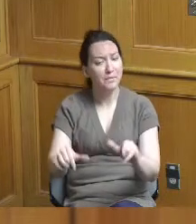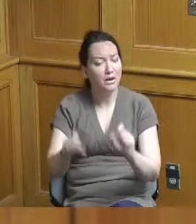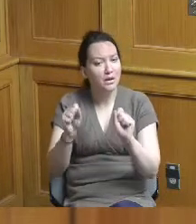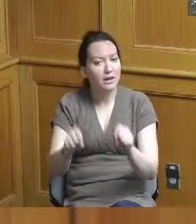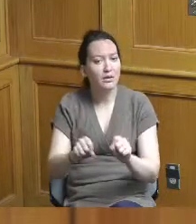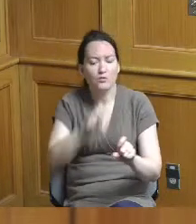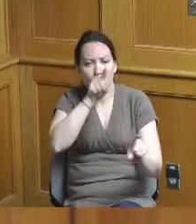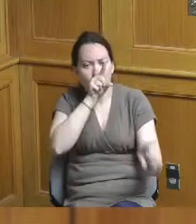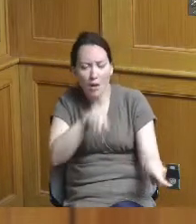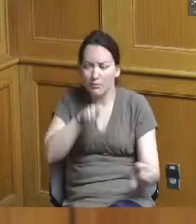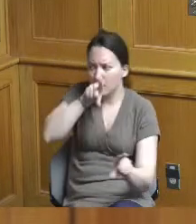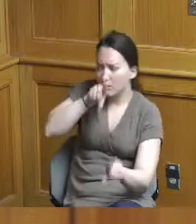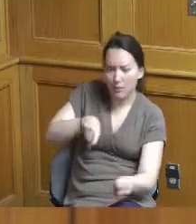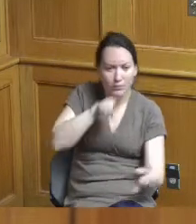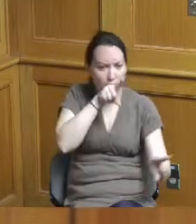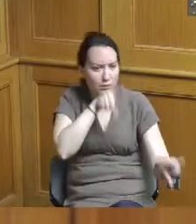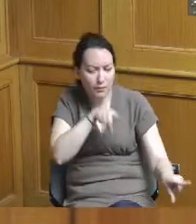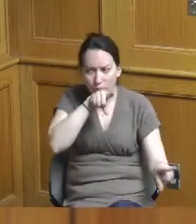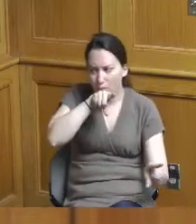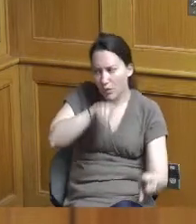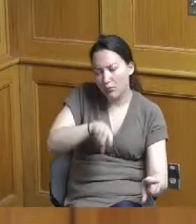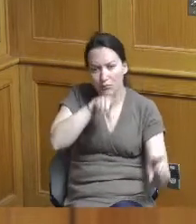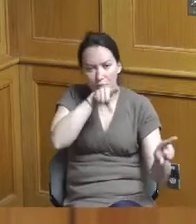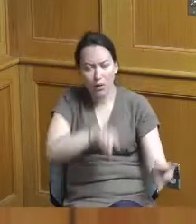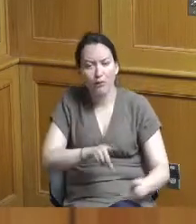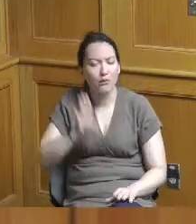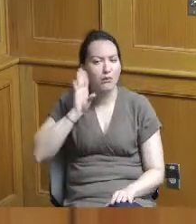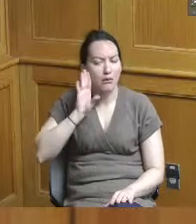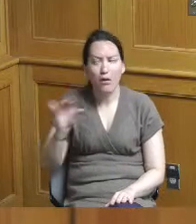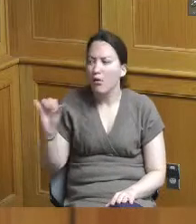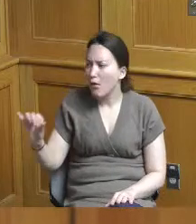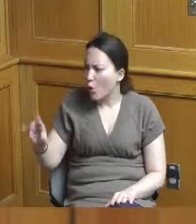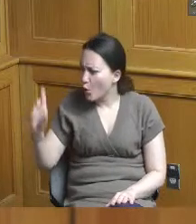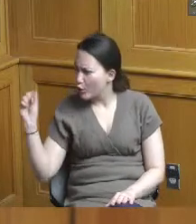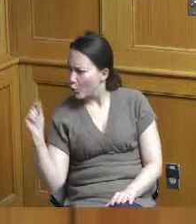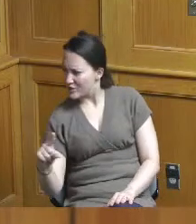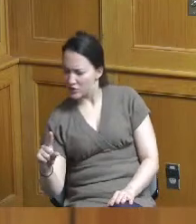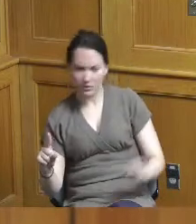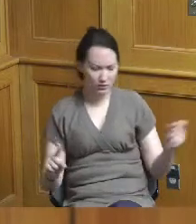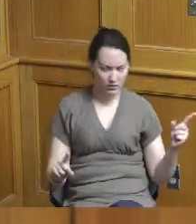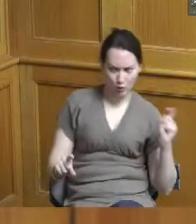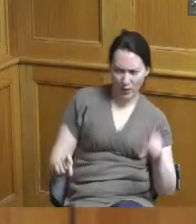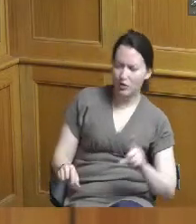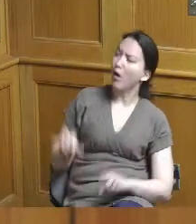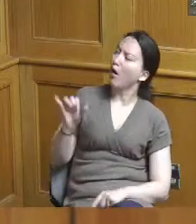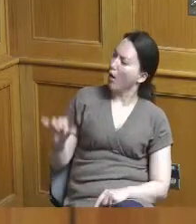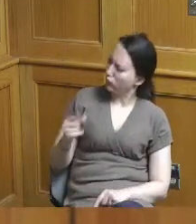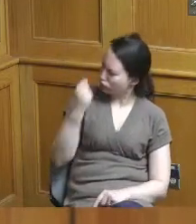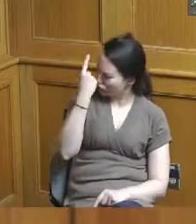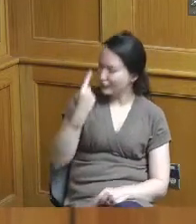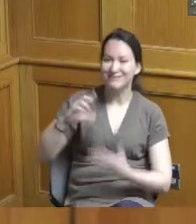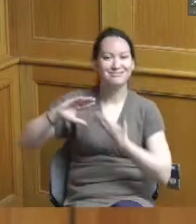respond at the same time and we can hear what questions are being considered at the city and